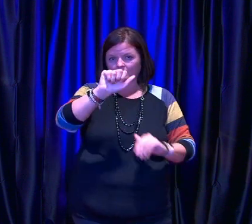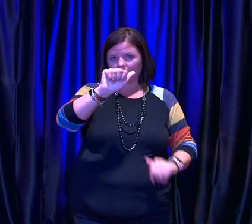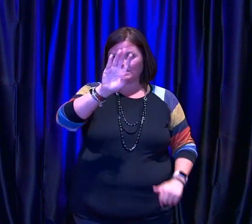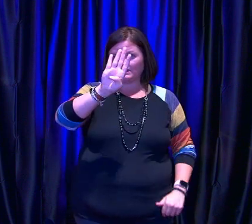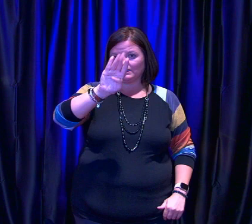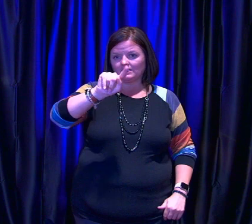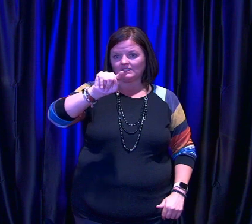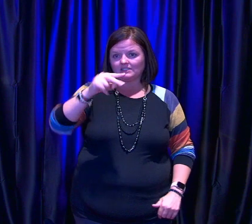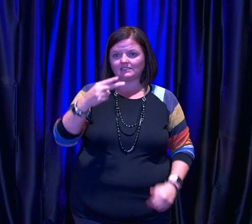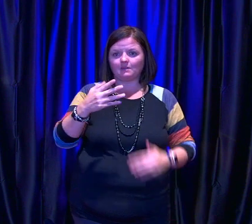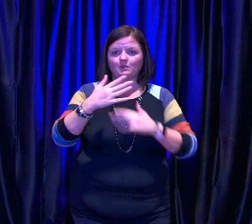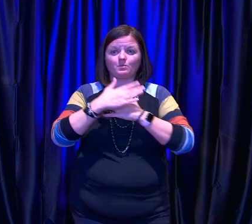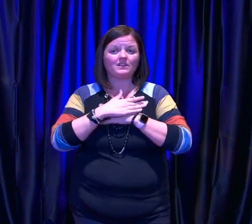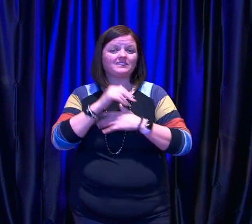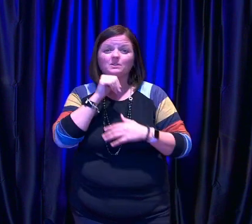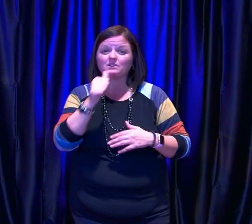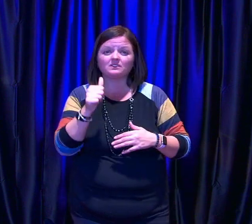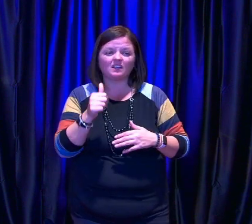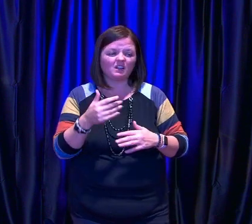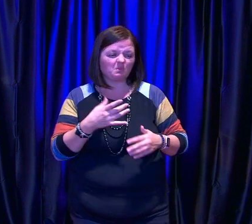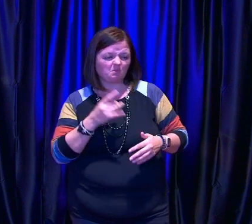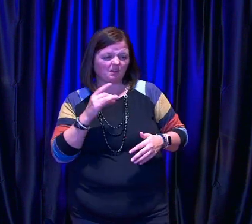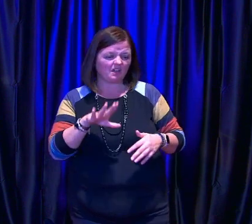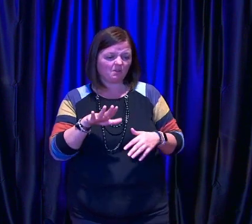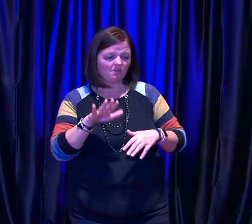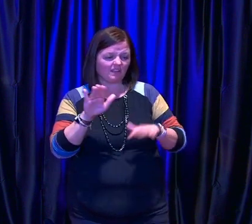it wasn't just oh i don't like sunday night it was